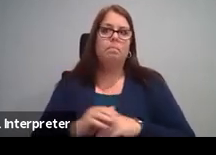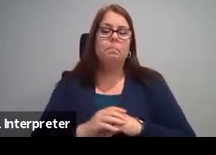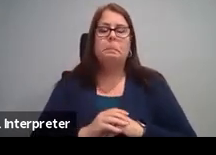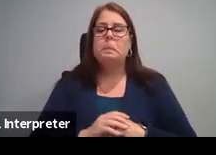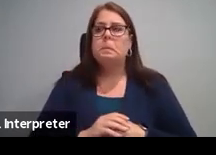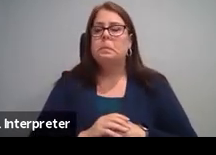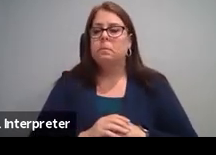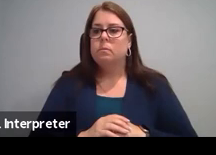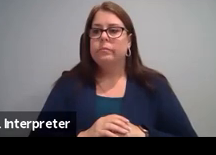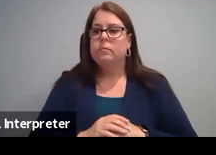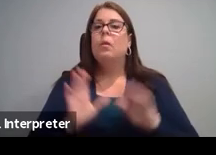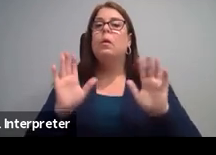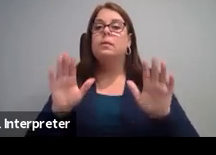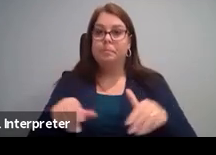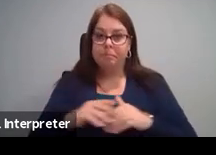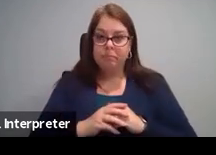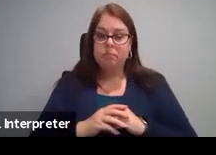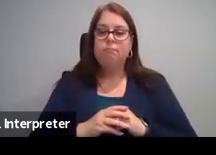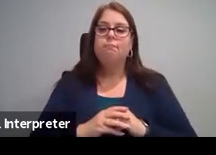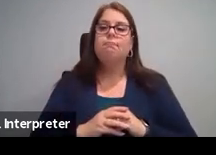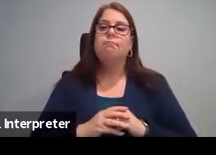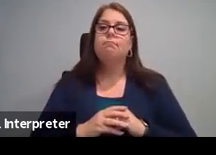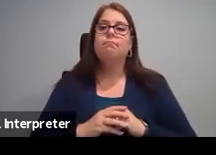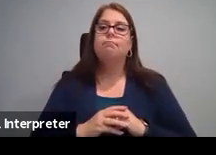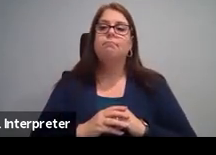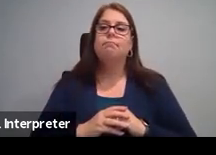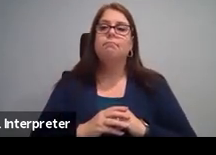Laurie Arnold: So at the time. And I think what's really important to note is that